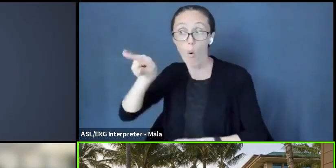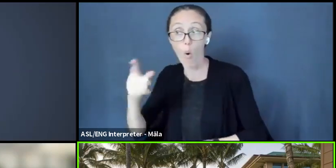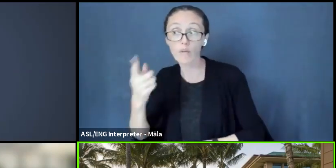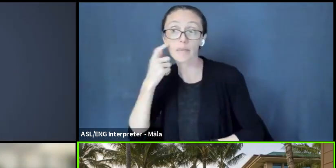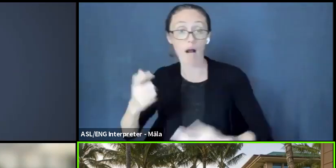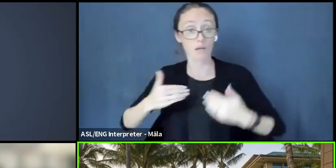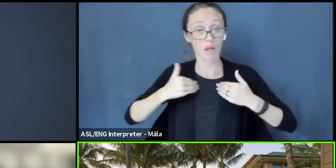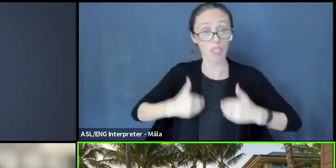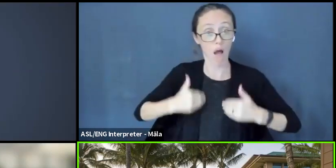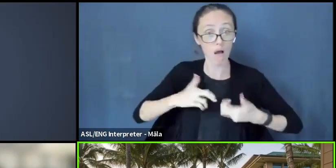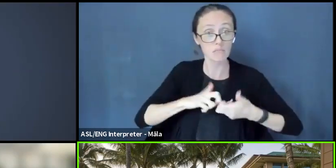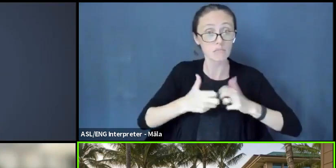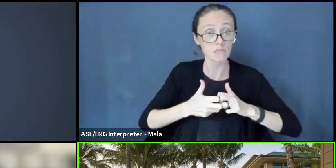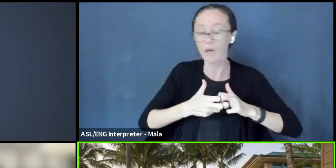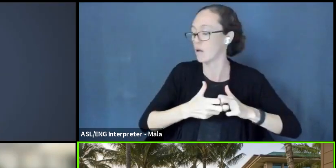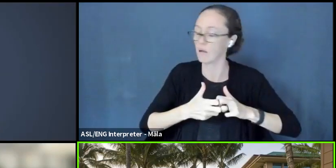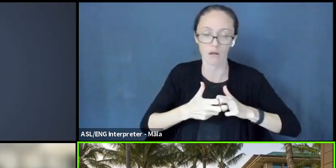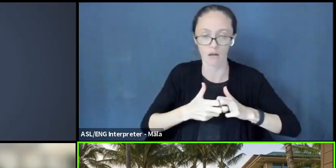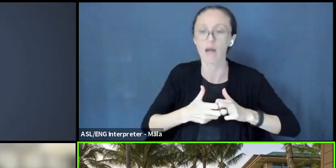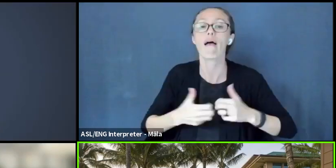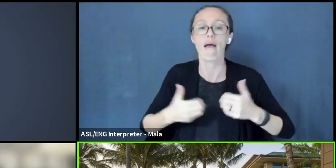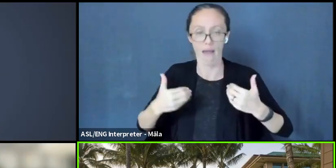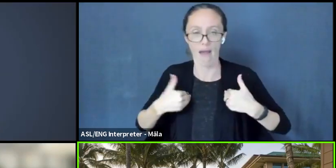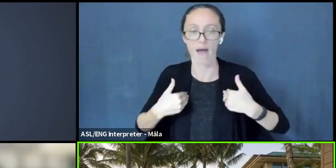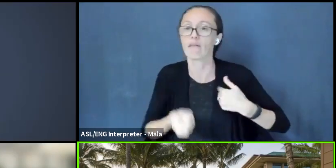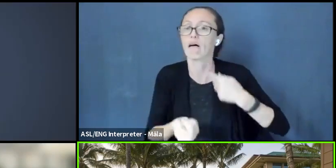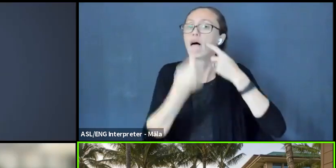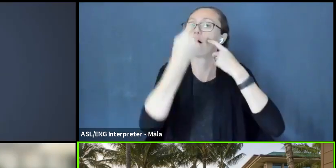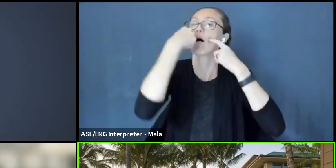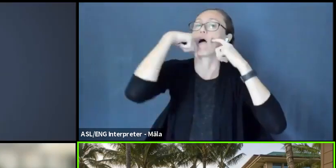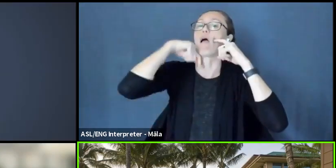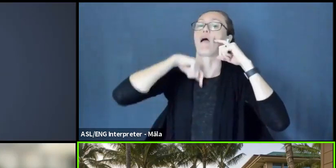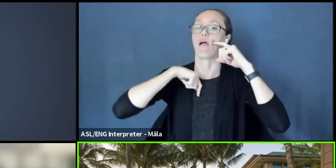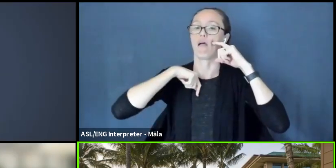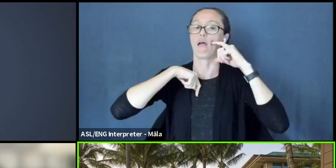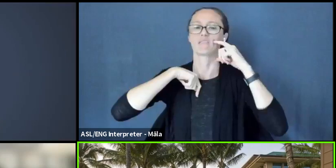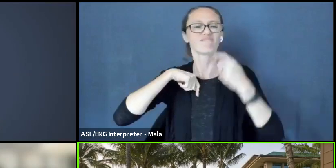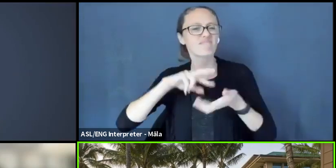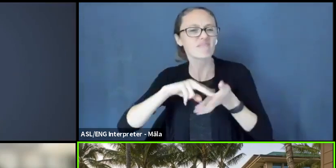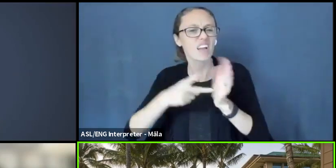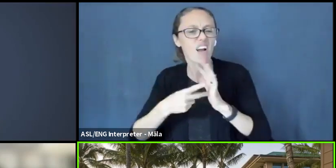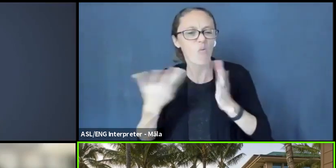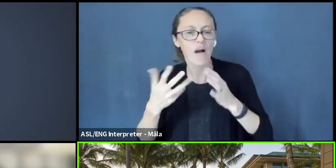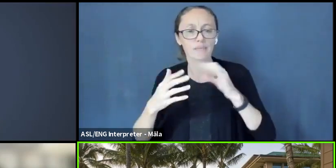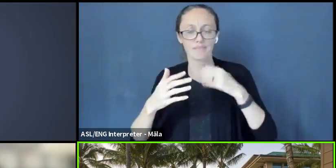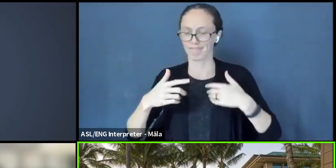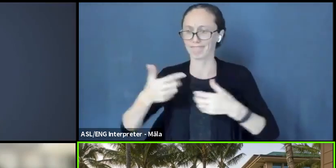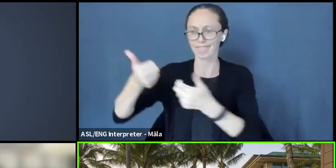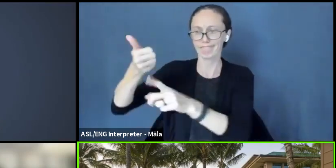Think they are intubated, what intubated means they can no longer breathe and exchange enough